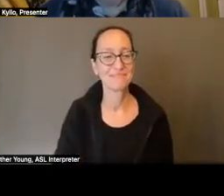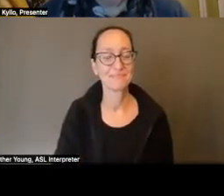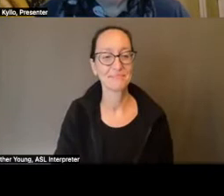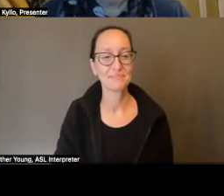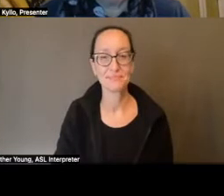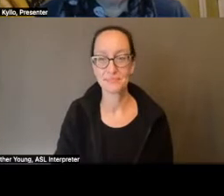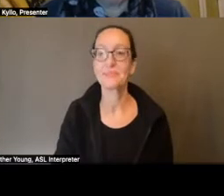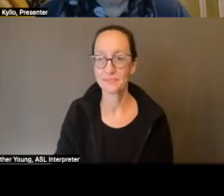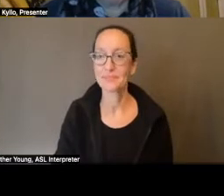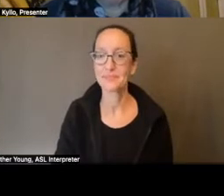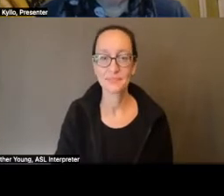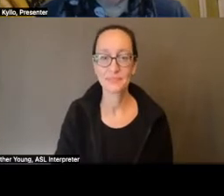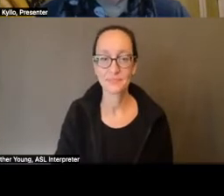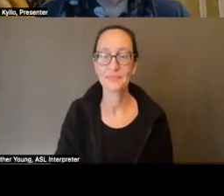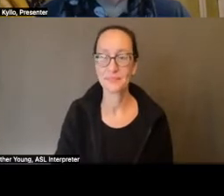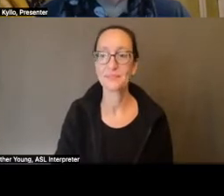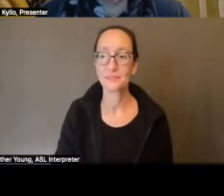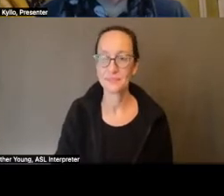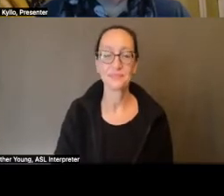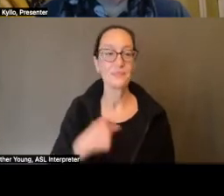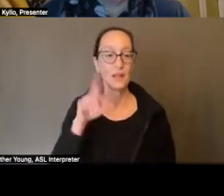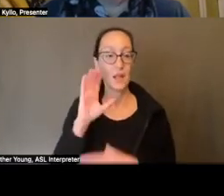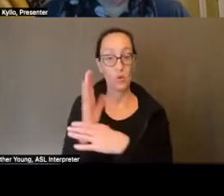I'm going to share a little bit of my personal story.